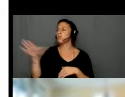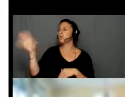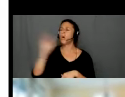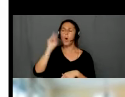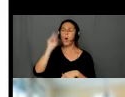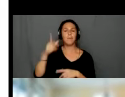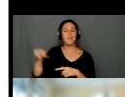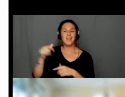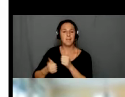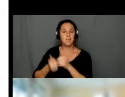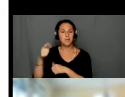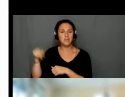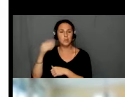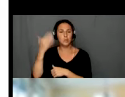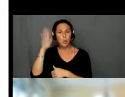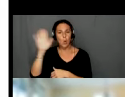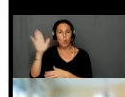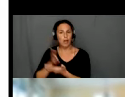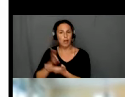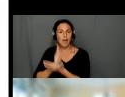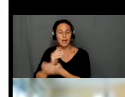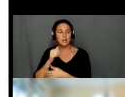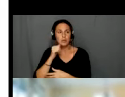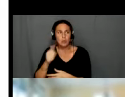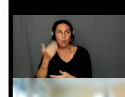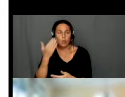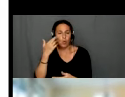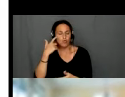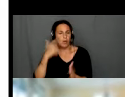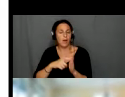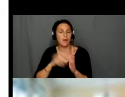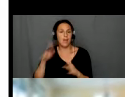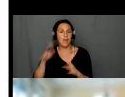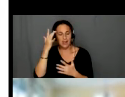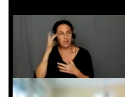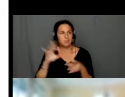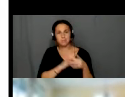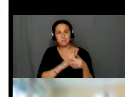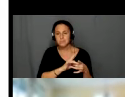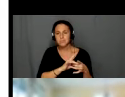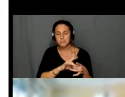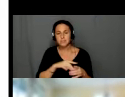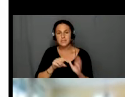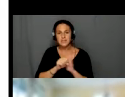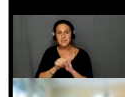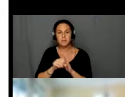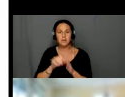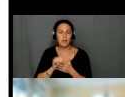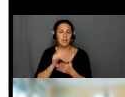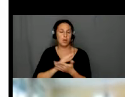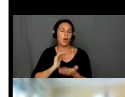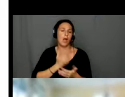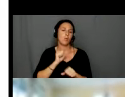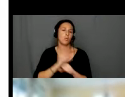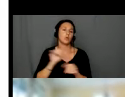Or don't sometimes even don't know to recognize heat illness symptoms. And so that's part of our work too, is to try to provide some of that training